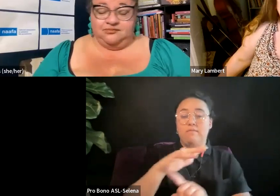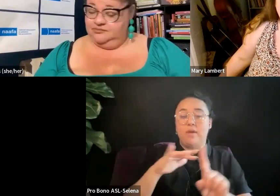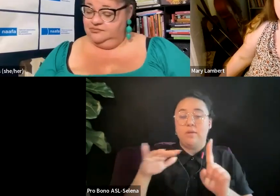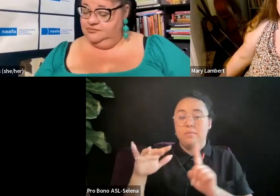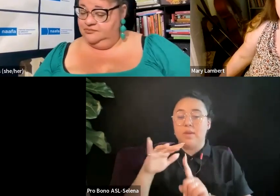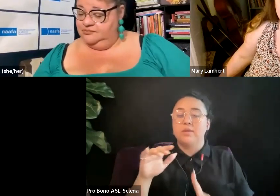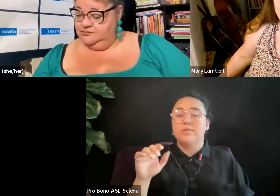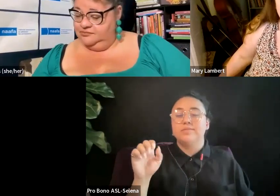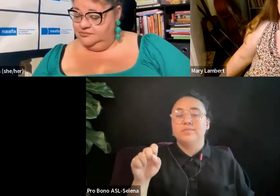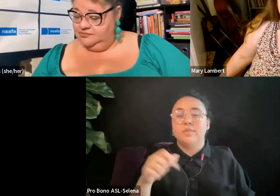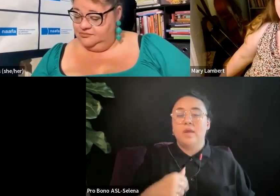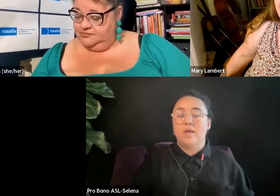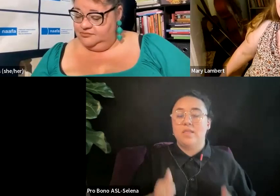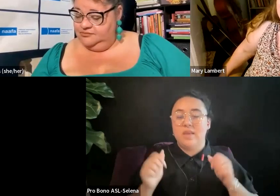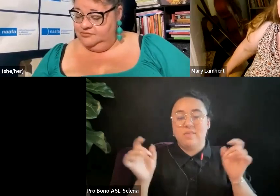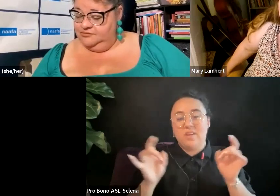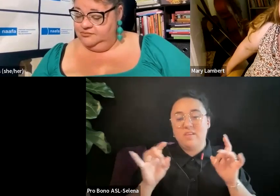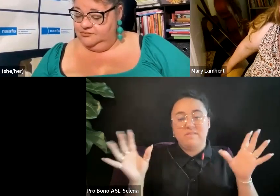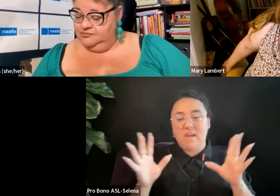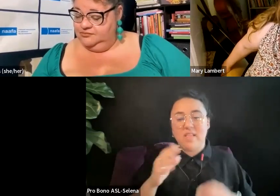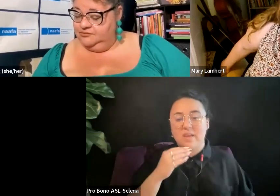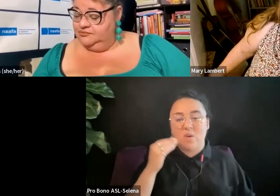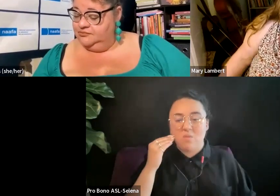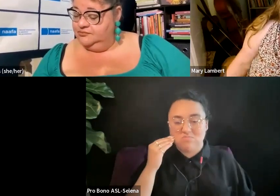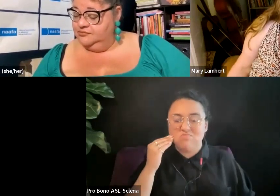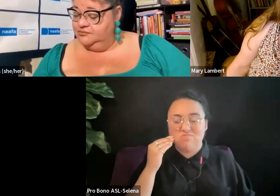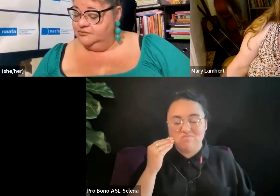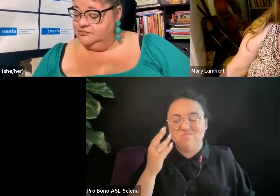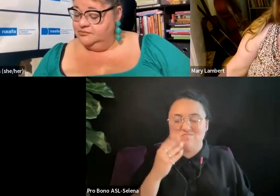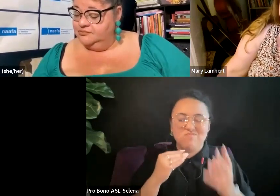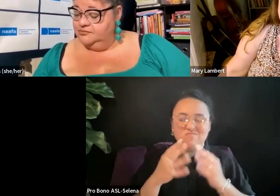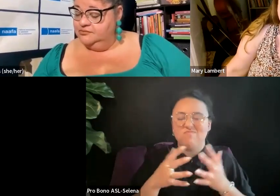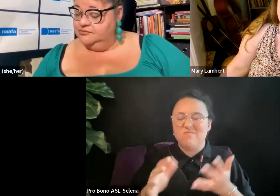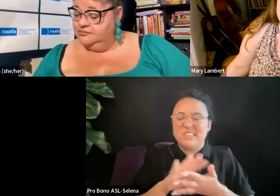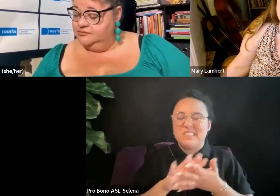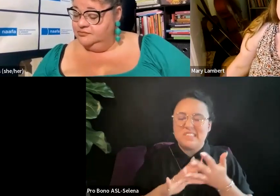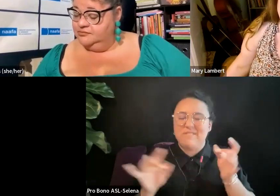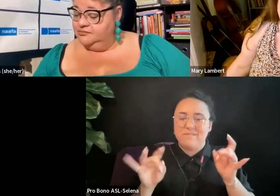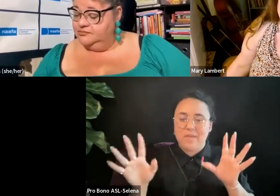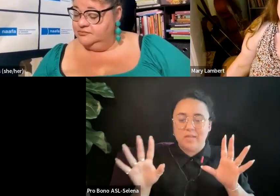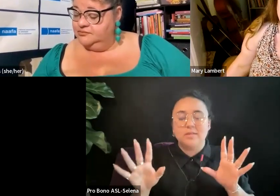It was if I lived in a violent home. And songwriting for me was a form of survival.